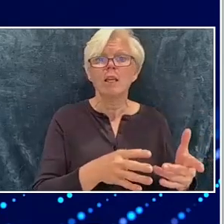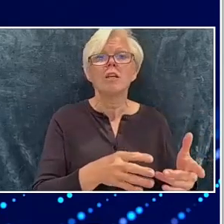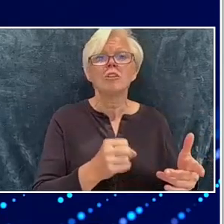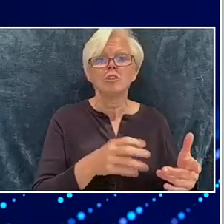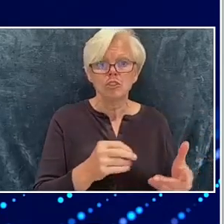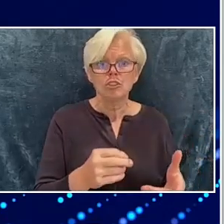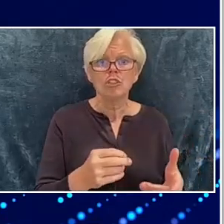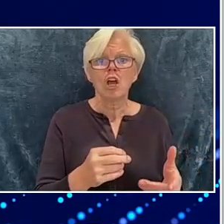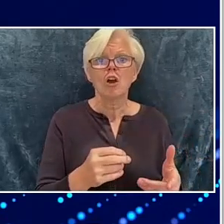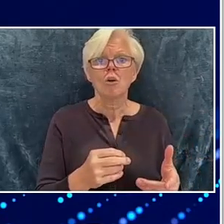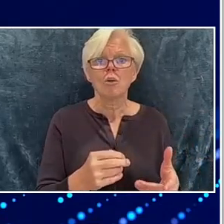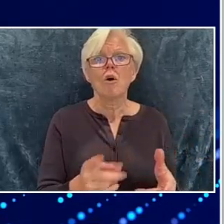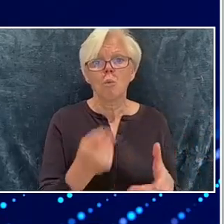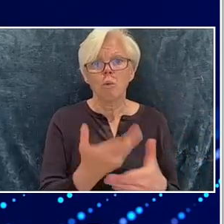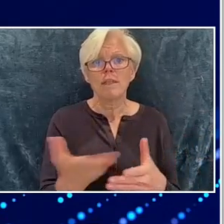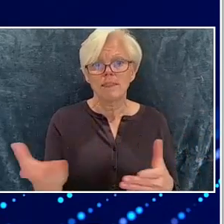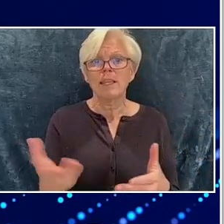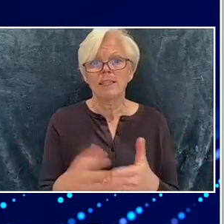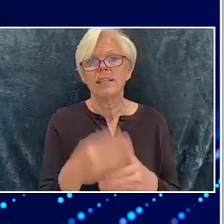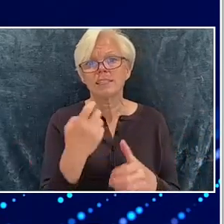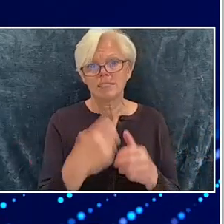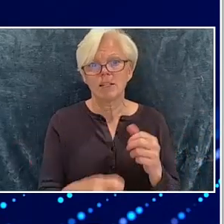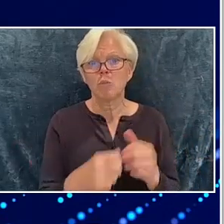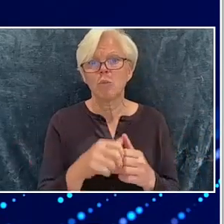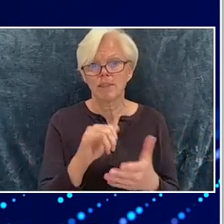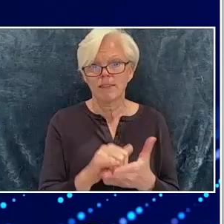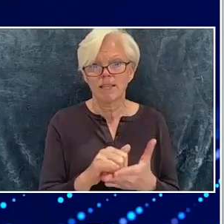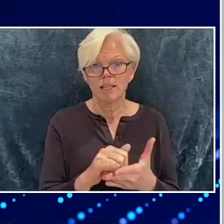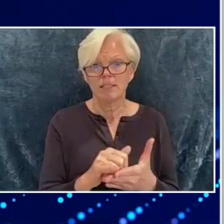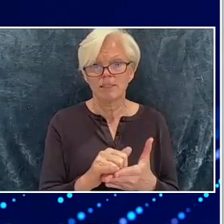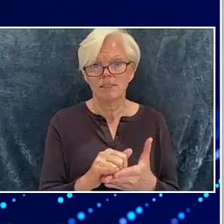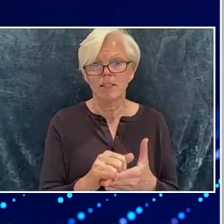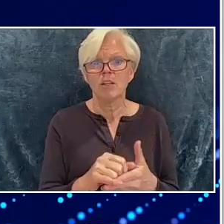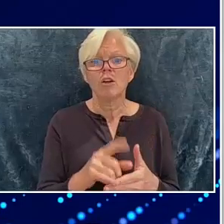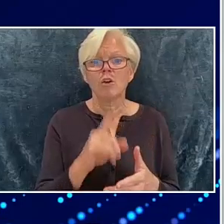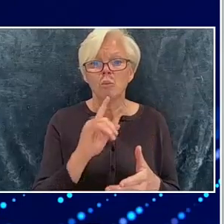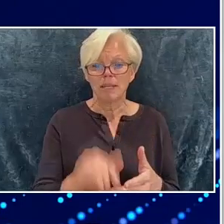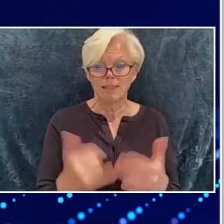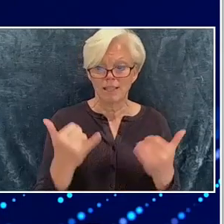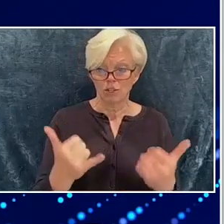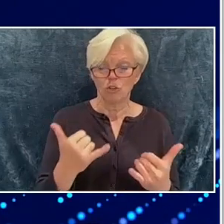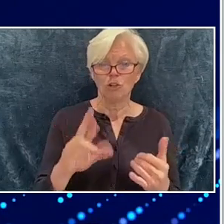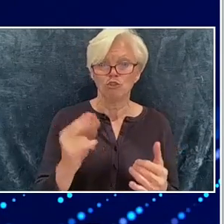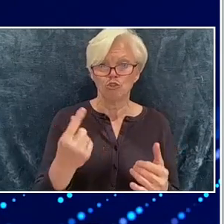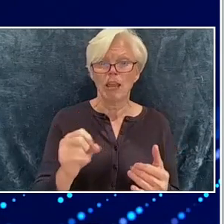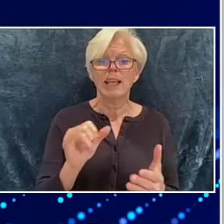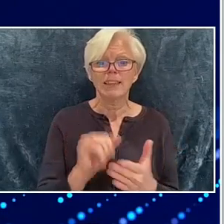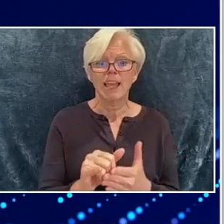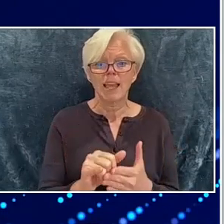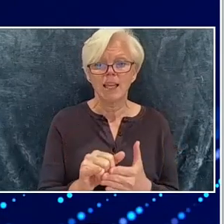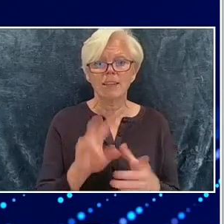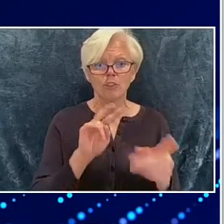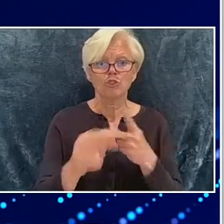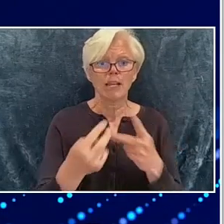one of the things that's difficult with this, with the existing reg is that the transparency- and this is something that